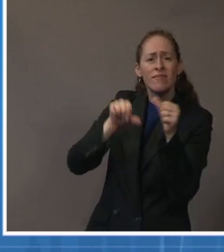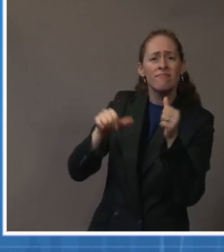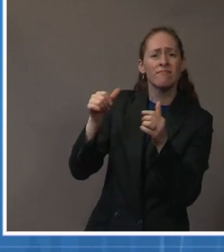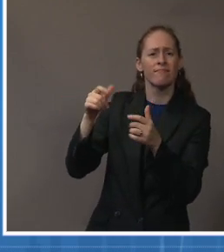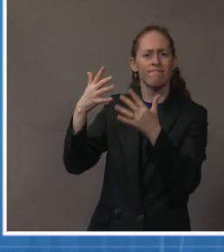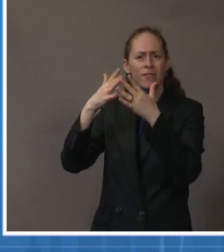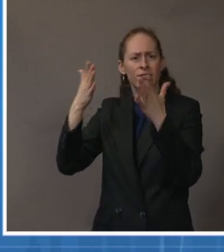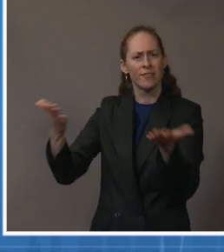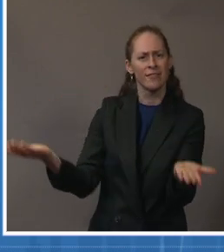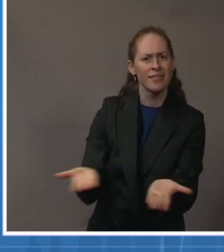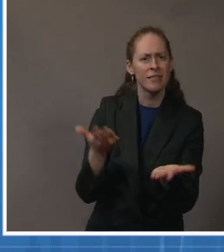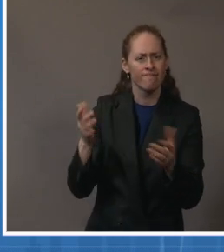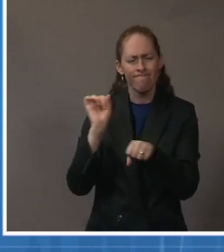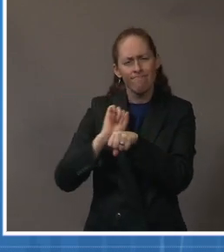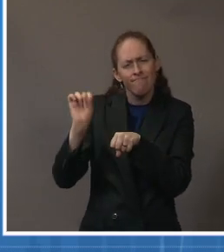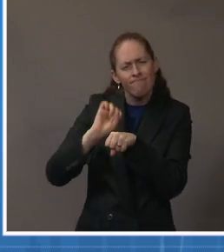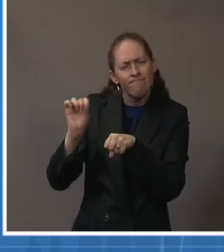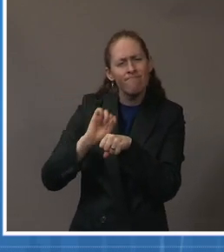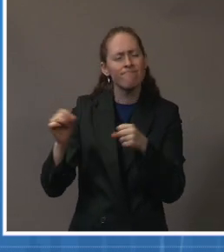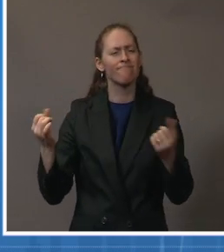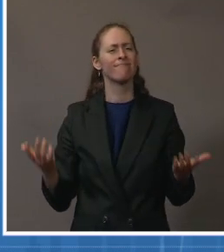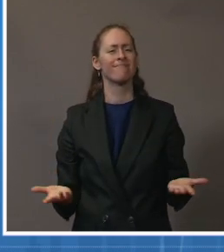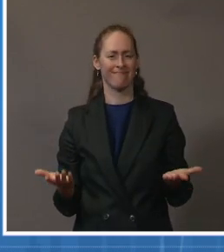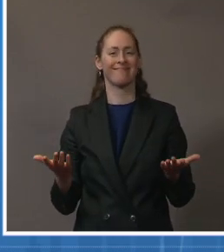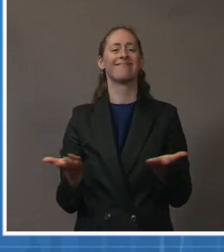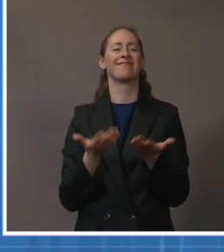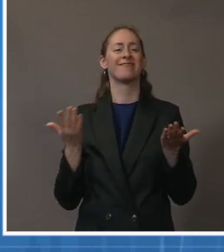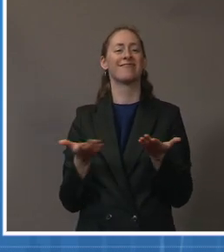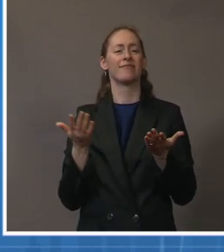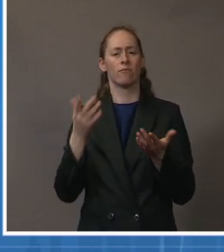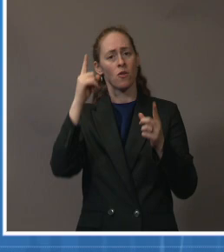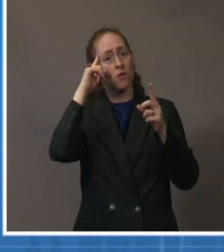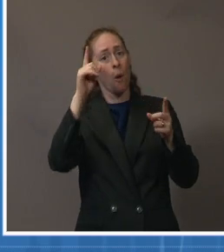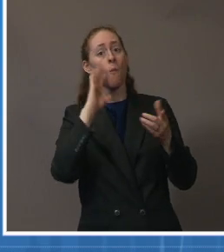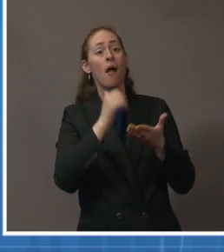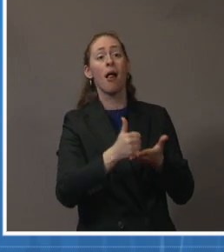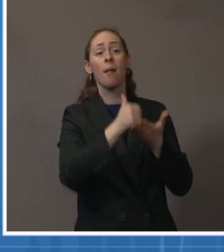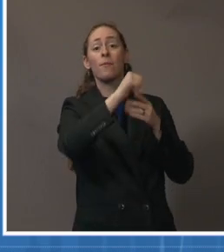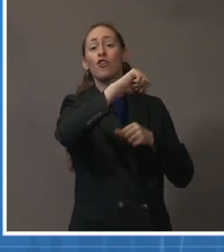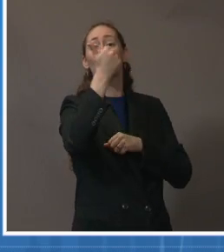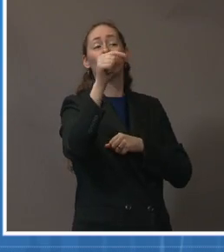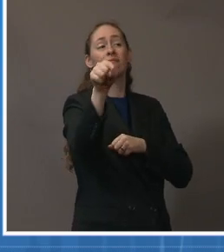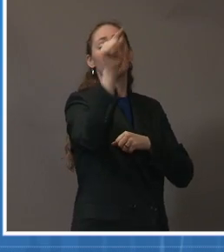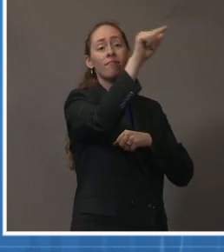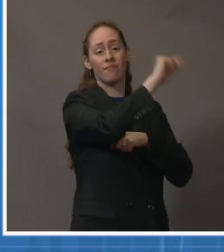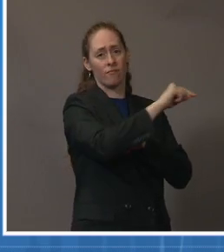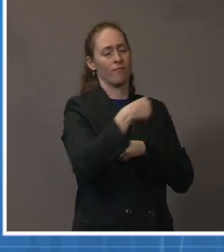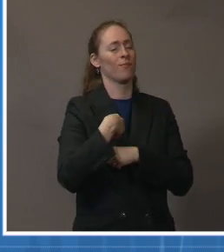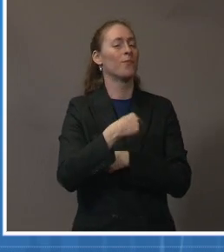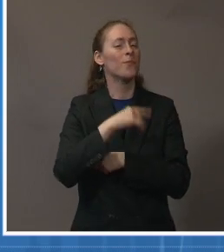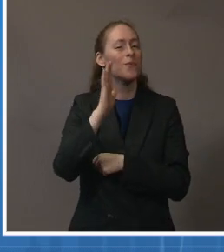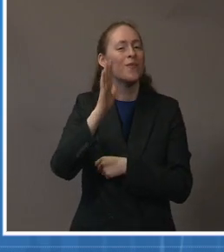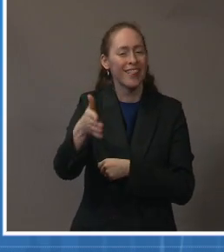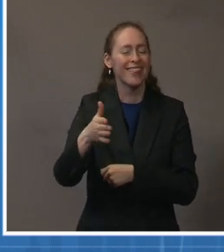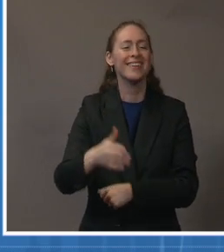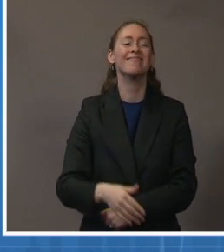we're in a position to help others, so we will help others. And as the President has said, the United States will not use its vaccines